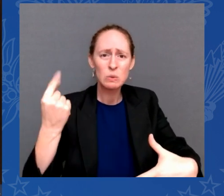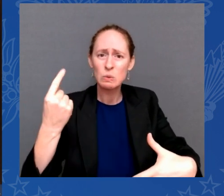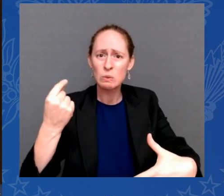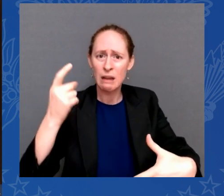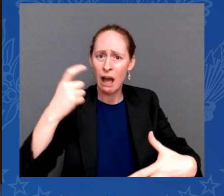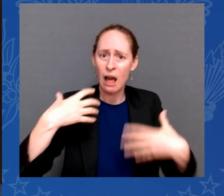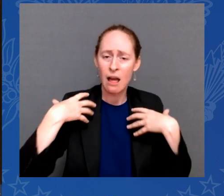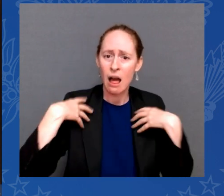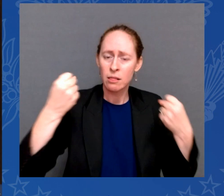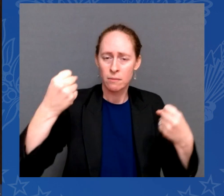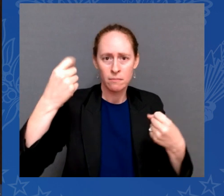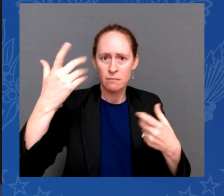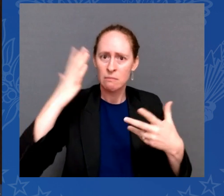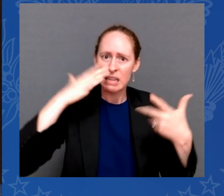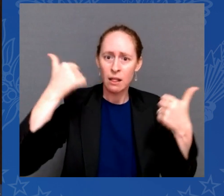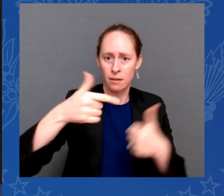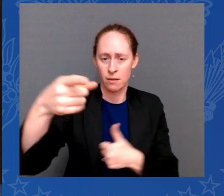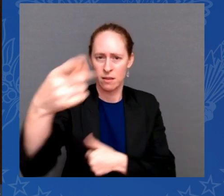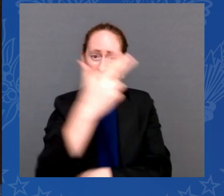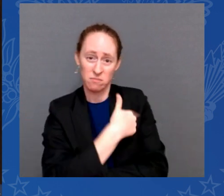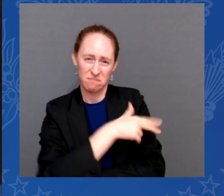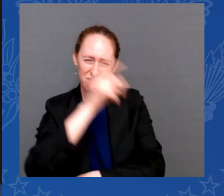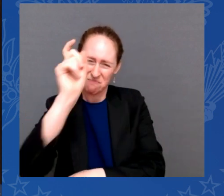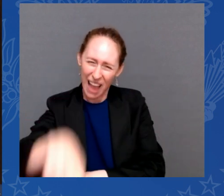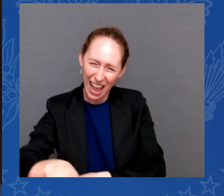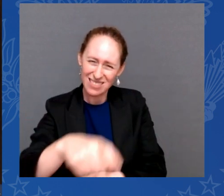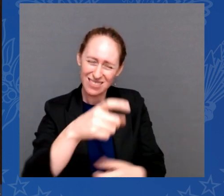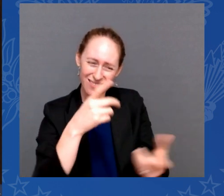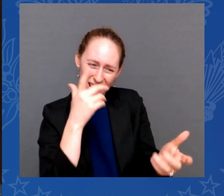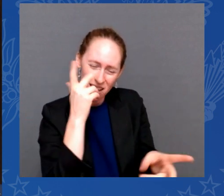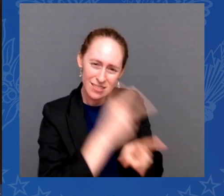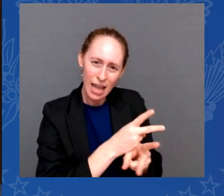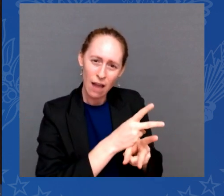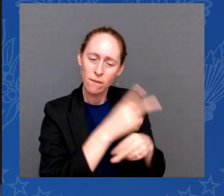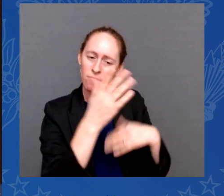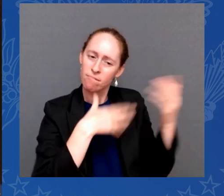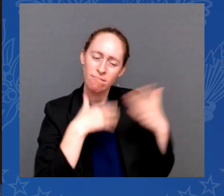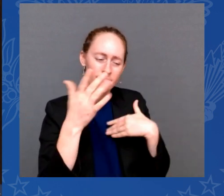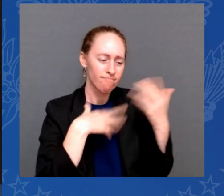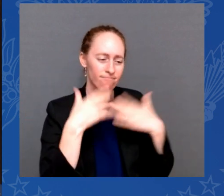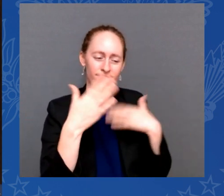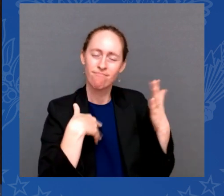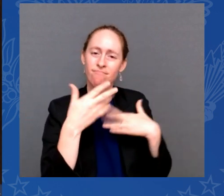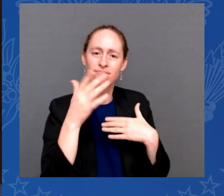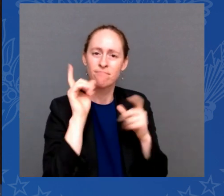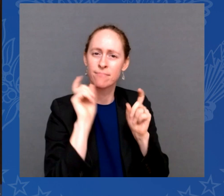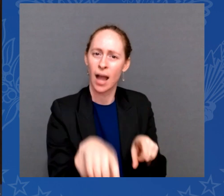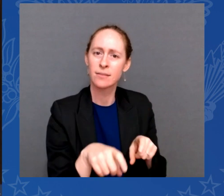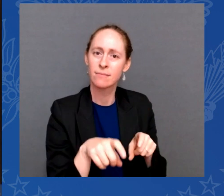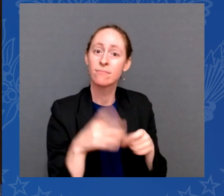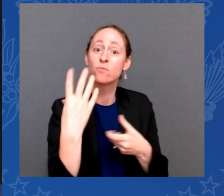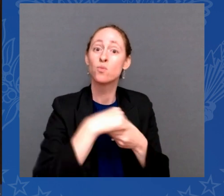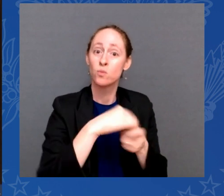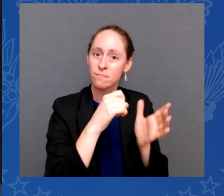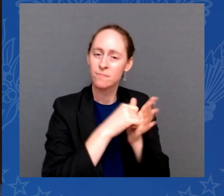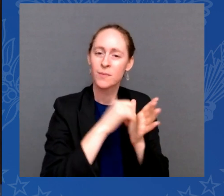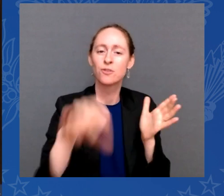necessary to stabilize that condition. And this includes abortion when that is the necessary treatment.